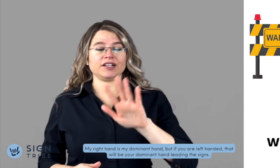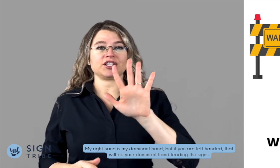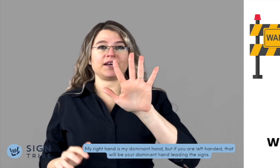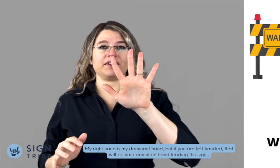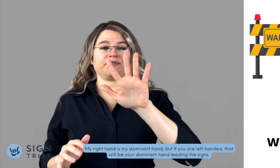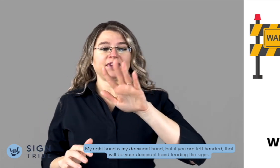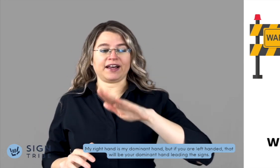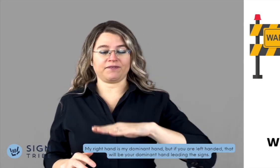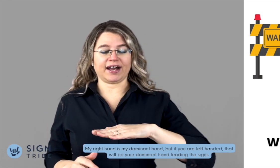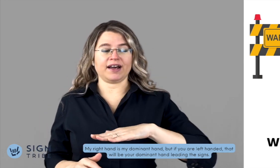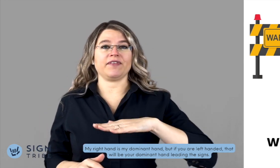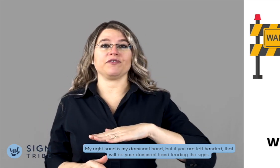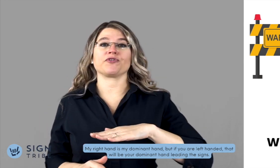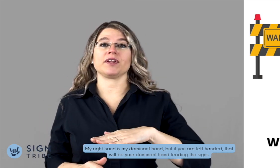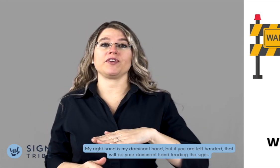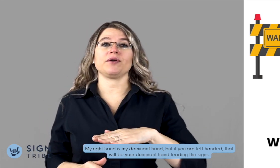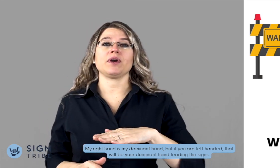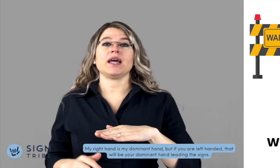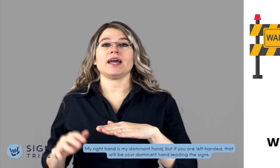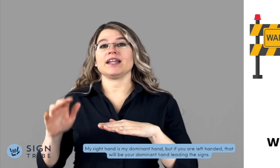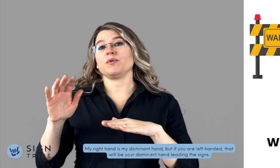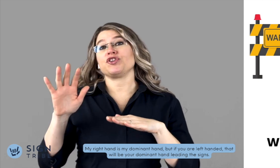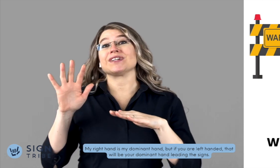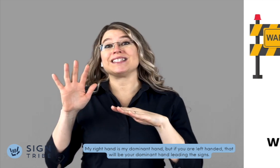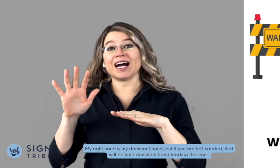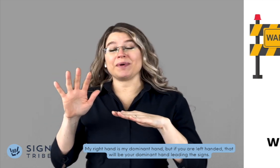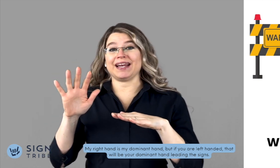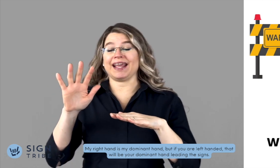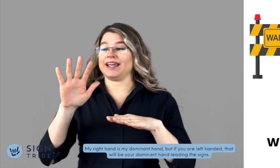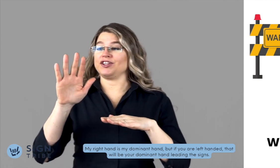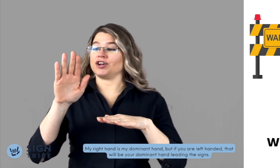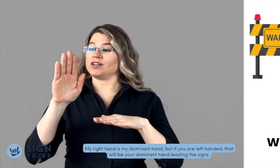just have it in a flat five in front of you. And then with your dominant hand, you're also